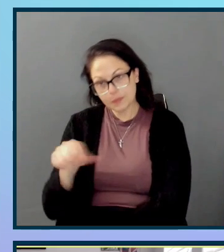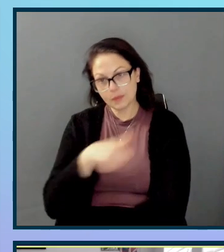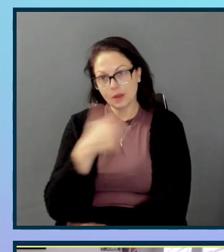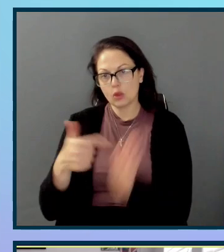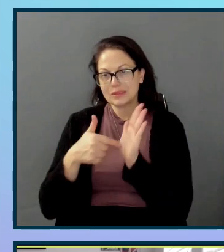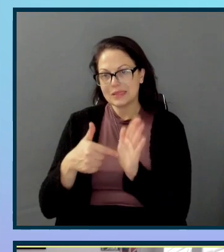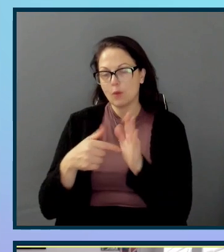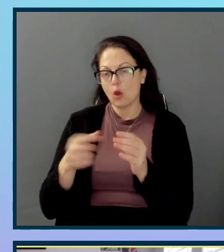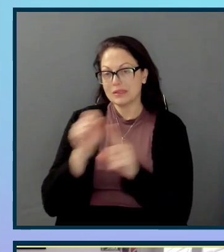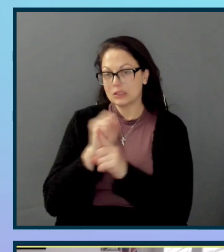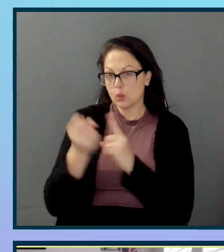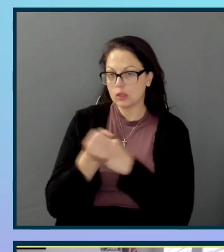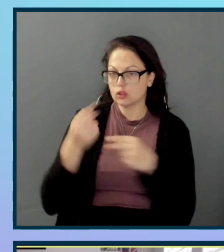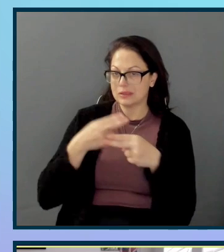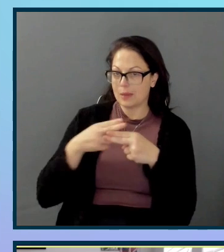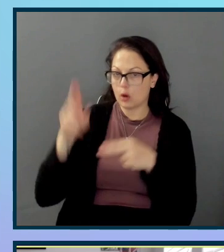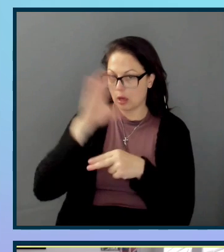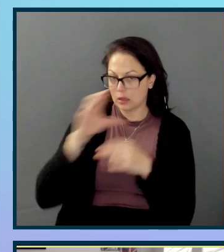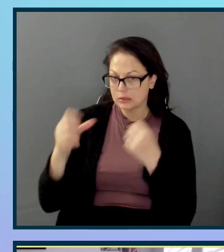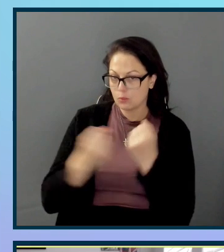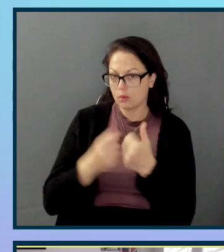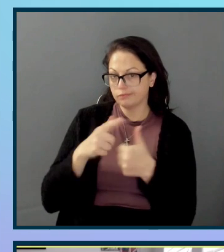or temporary cognitive support needs might be fatigue,